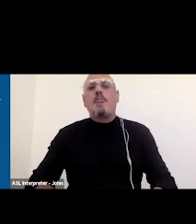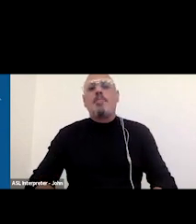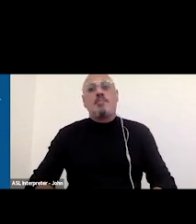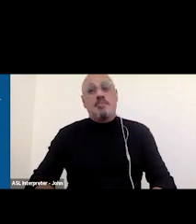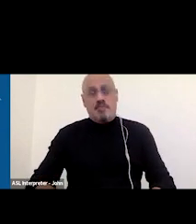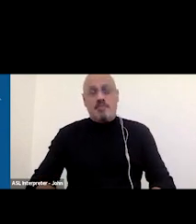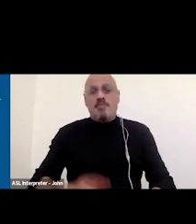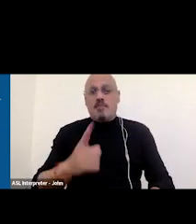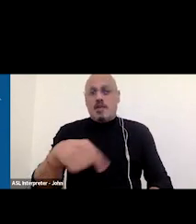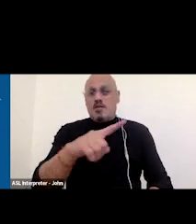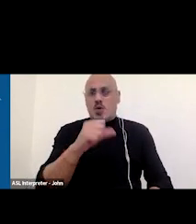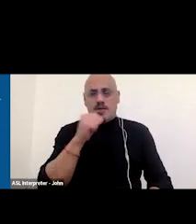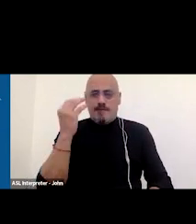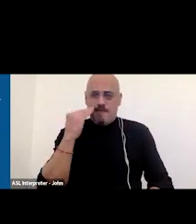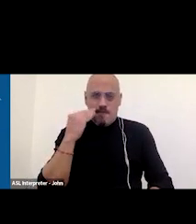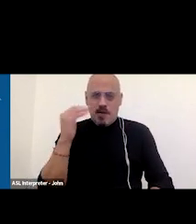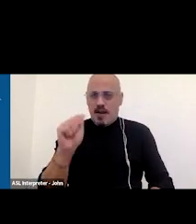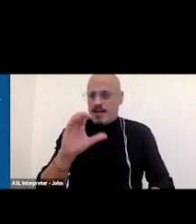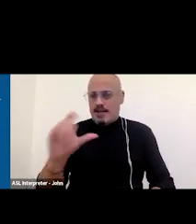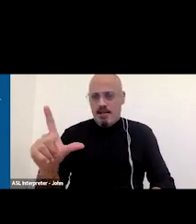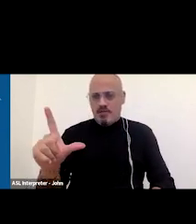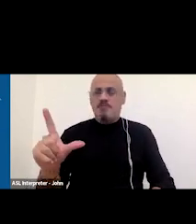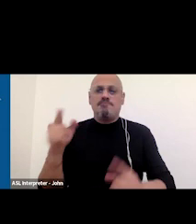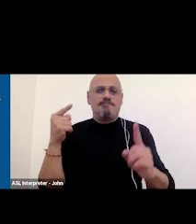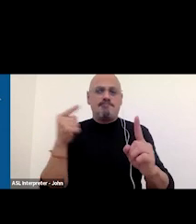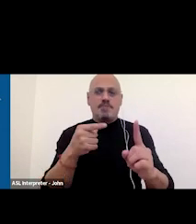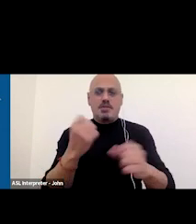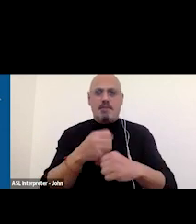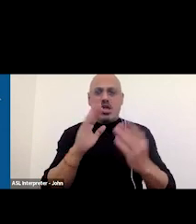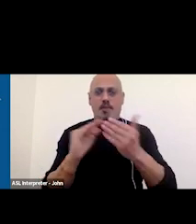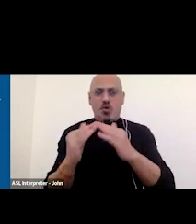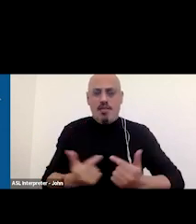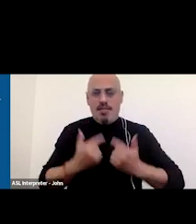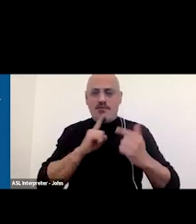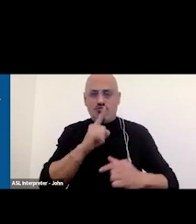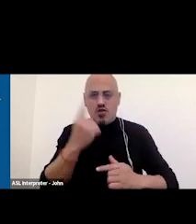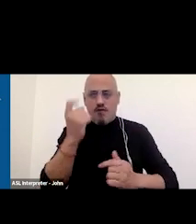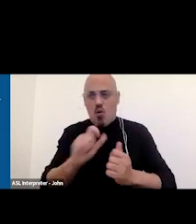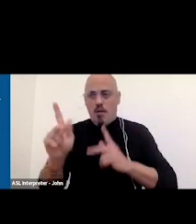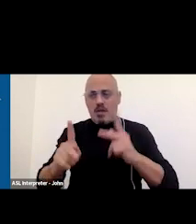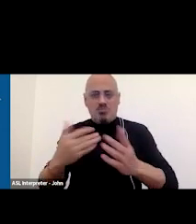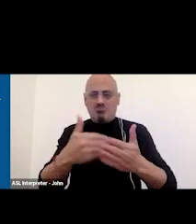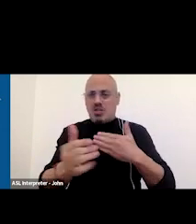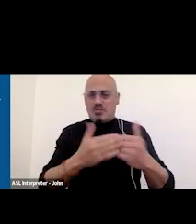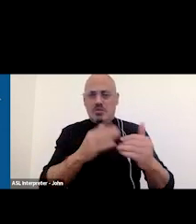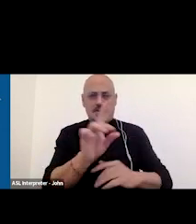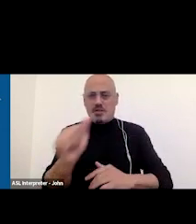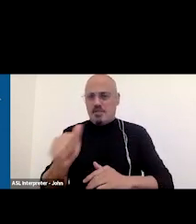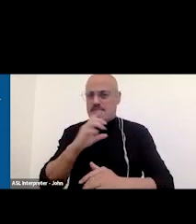For those of you who aren't familiar with ACL, our mission is to make community living a reality for all people regardless of disability or age.